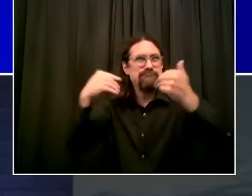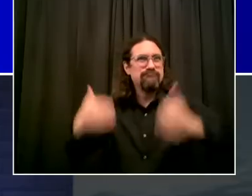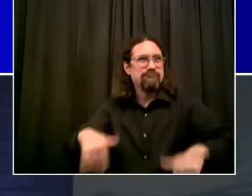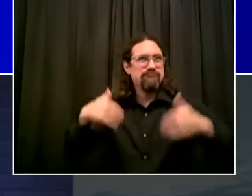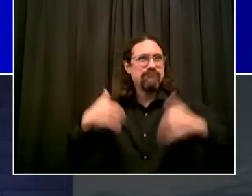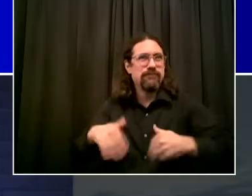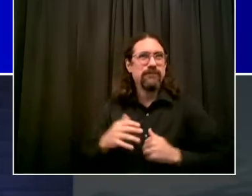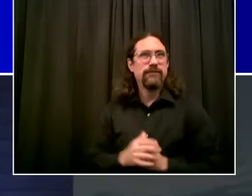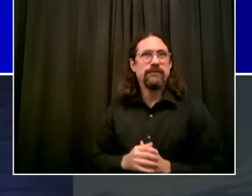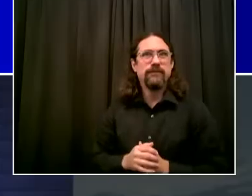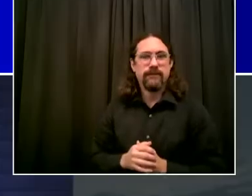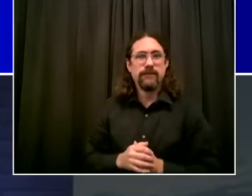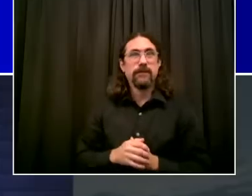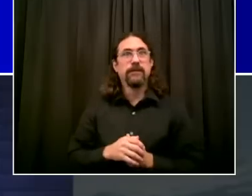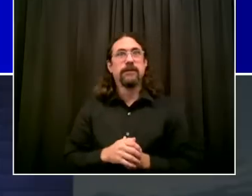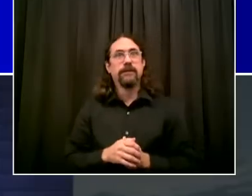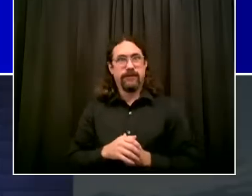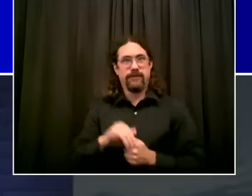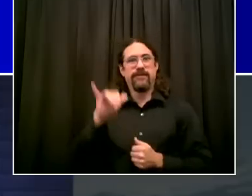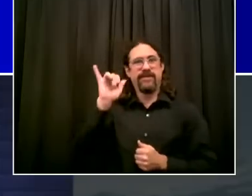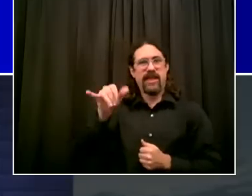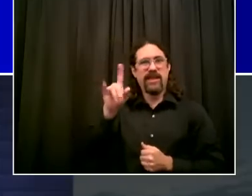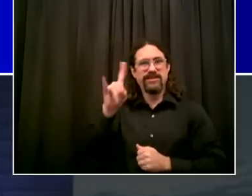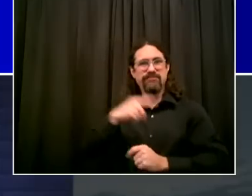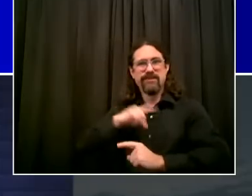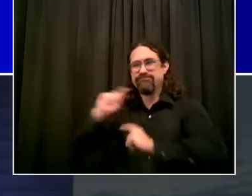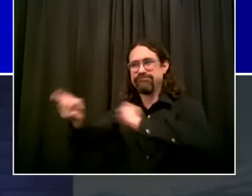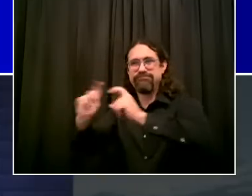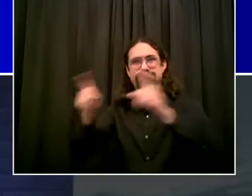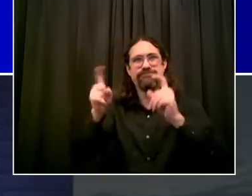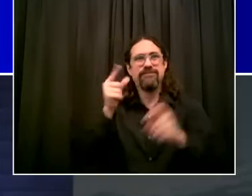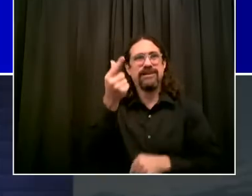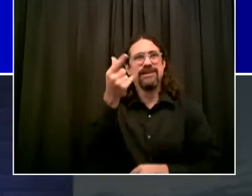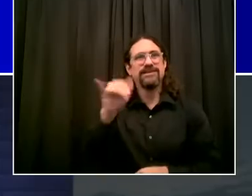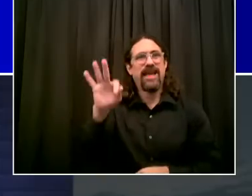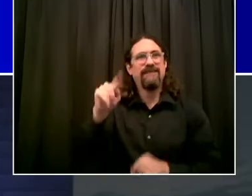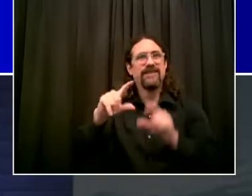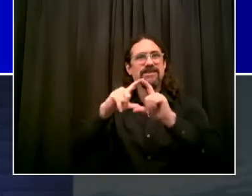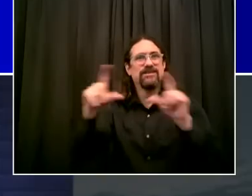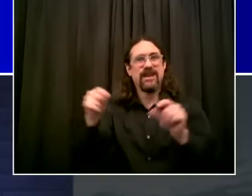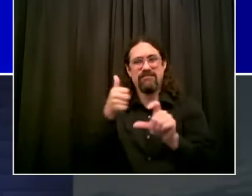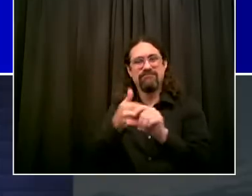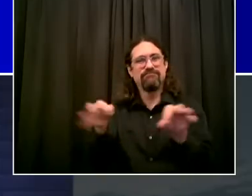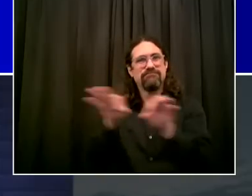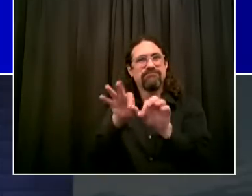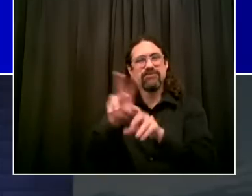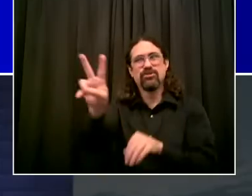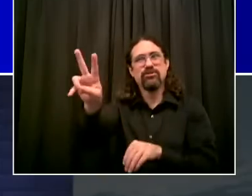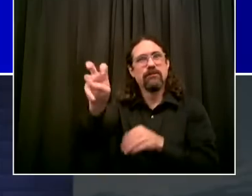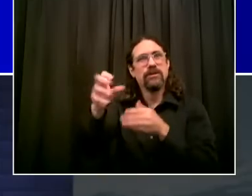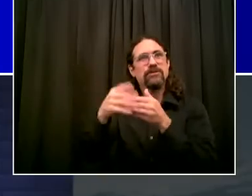ELIGIBLE TO RECEIVE A $200 CERTIFICATE TO THEIR FAVORITE LOCAL RESTAURANT